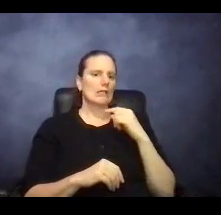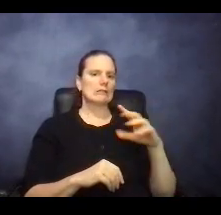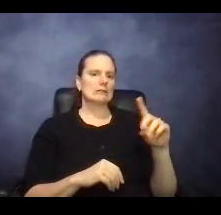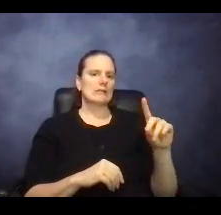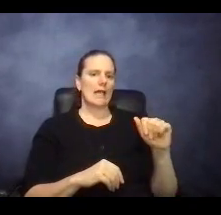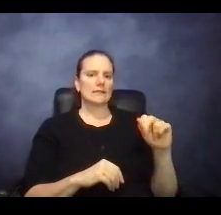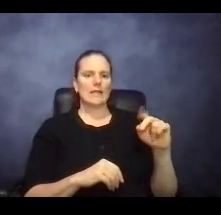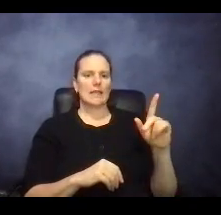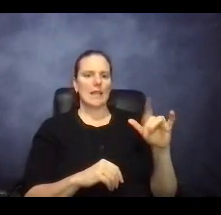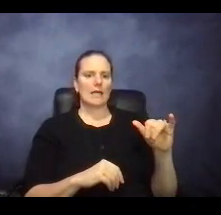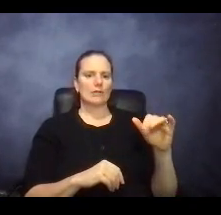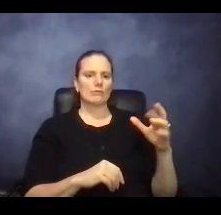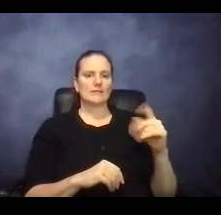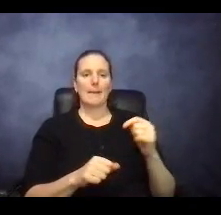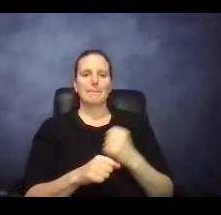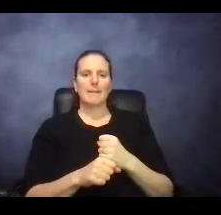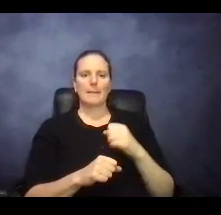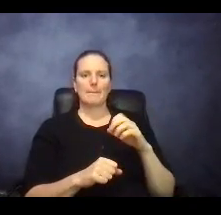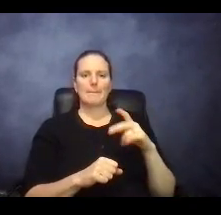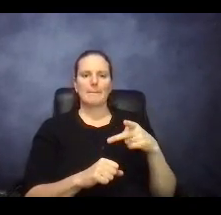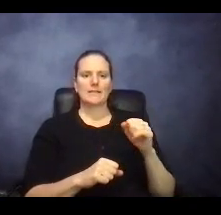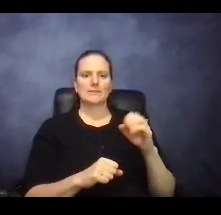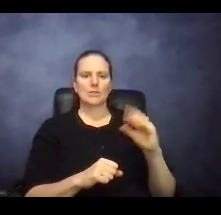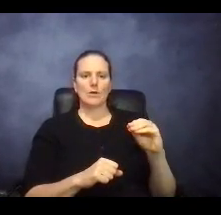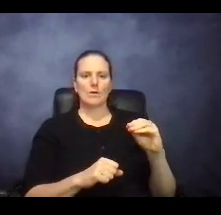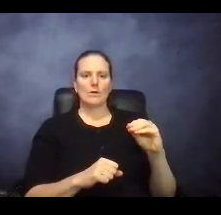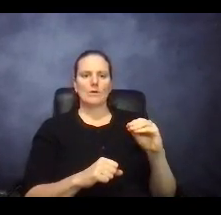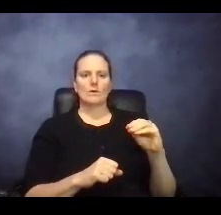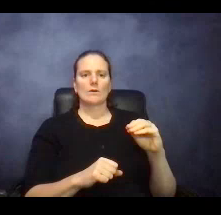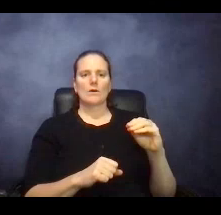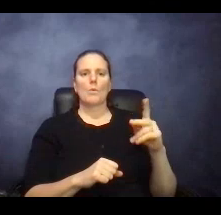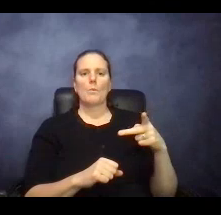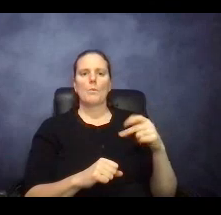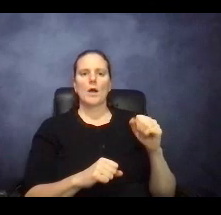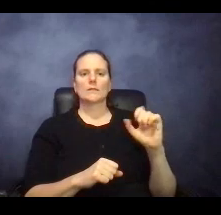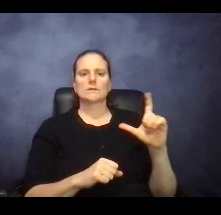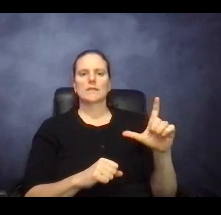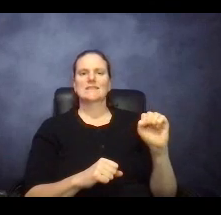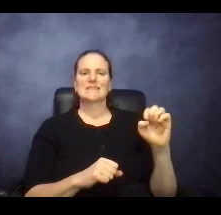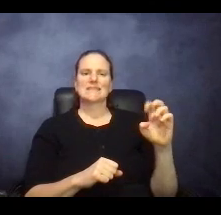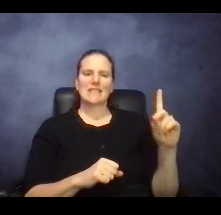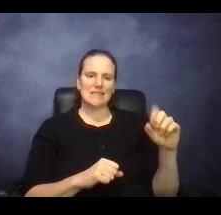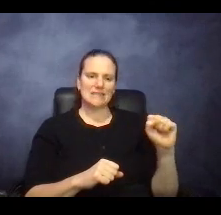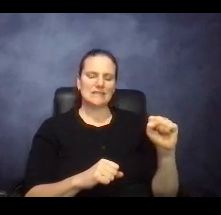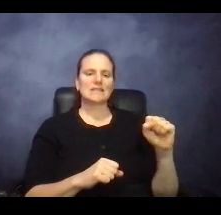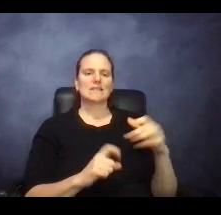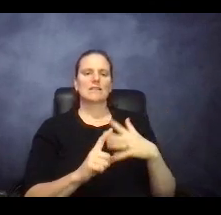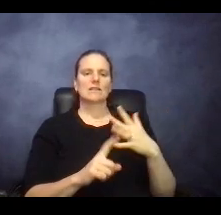So every week I make a pesto with it, with cilantro, dandelion greens, and parsley and pumpkin seeds. So the co-op in Olympia has it.